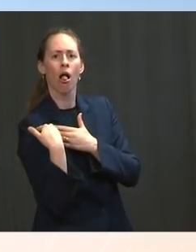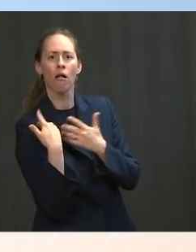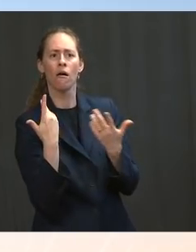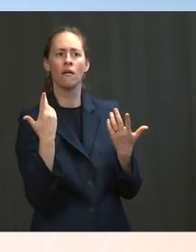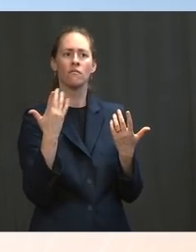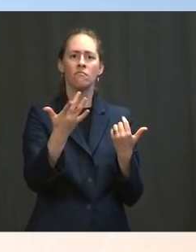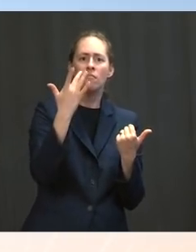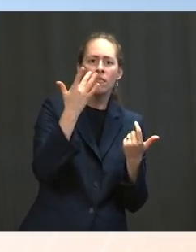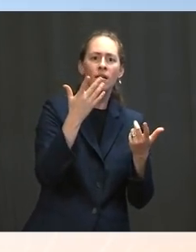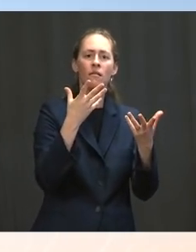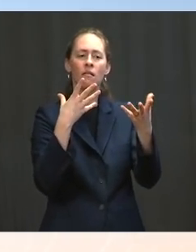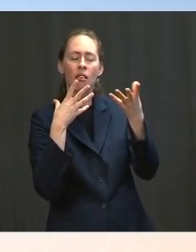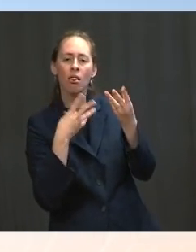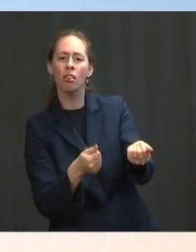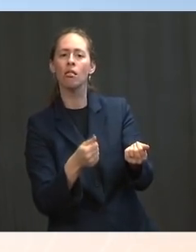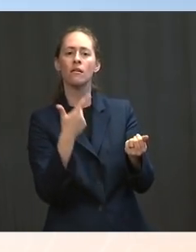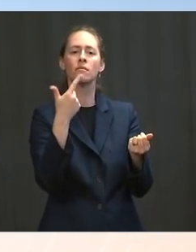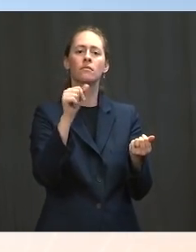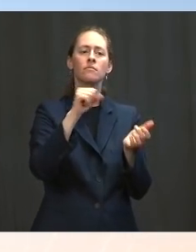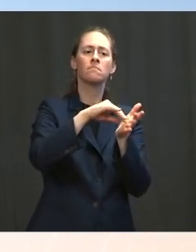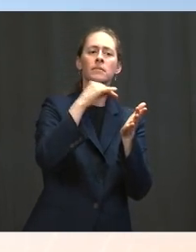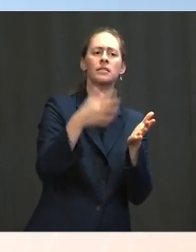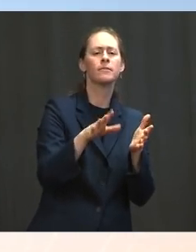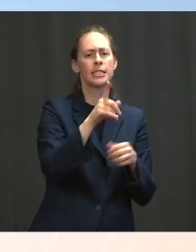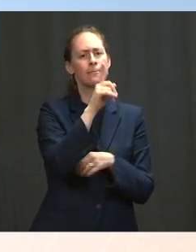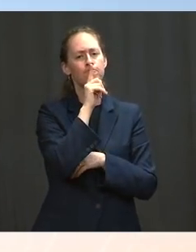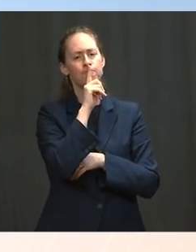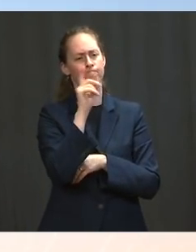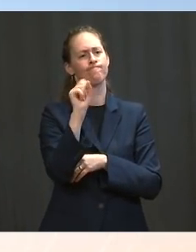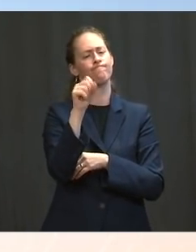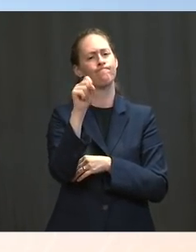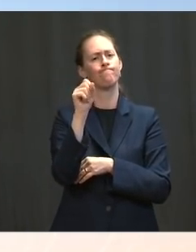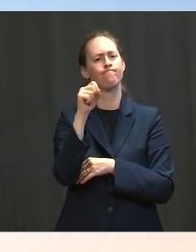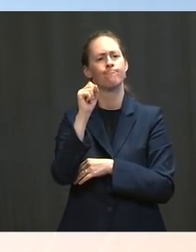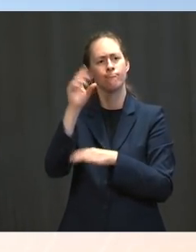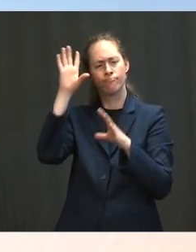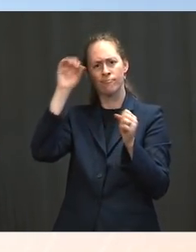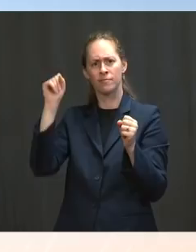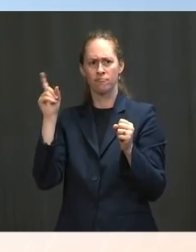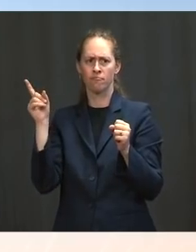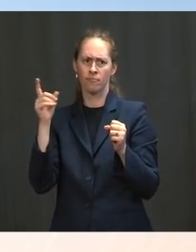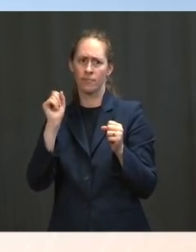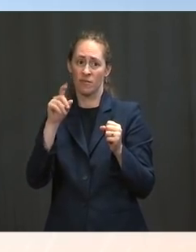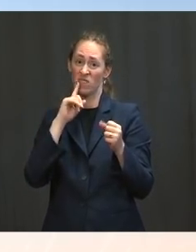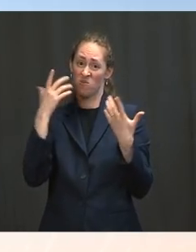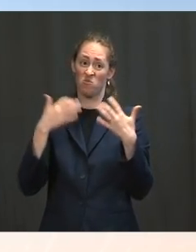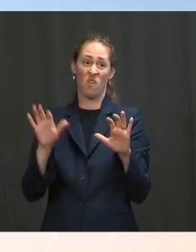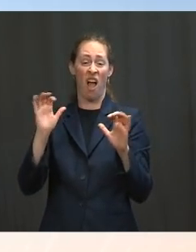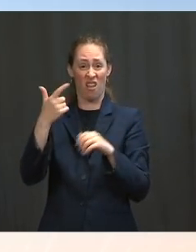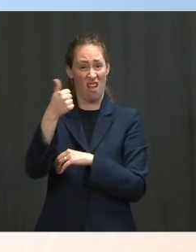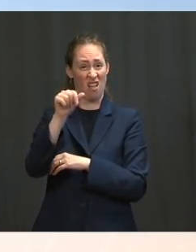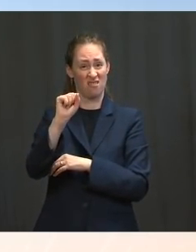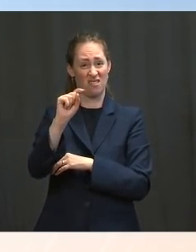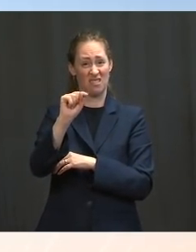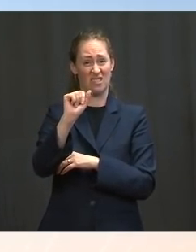That's one of the core reasons why the President was opposed -- vehemently opposed -- to a gas tax and any tax on vehicle mileage,